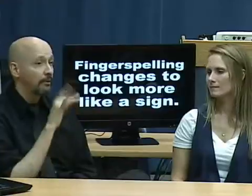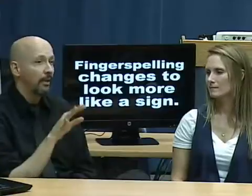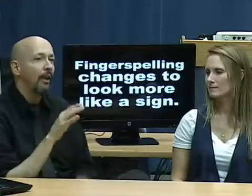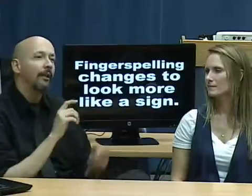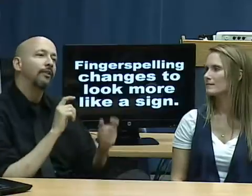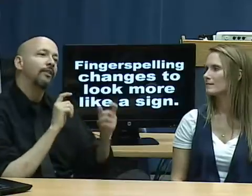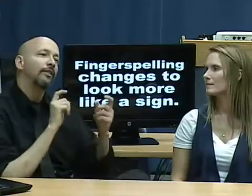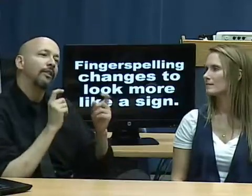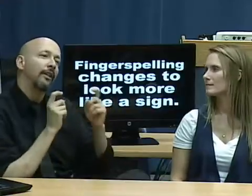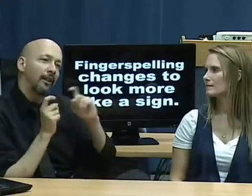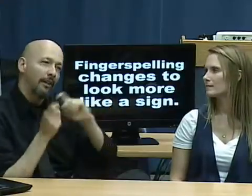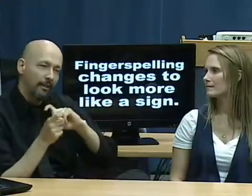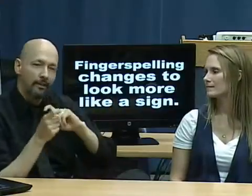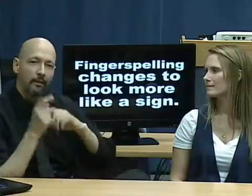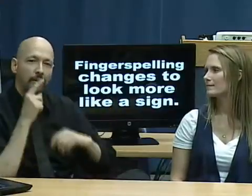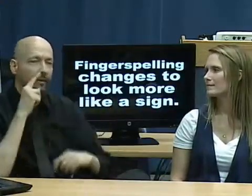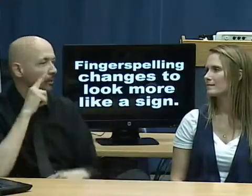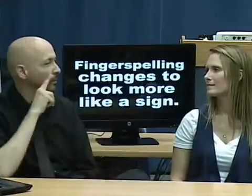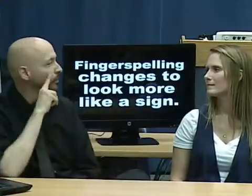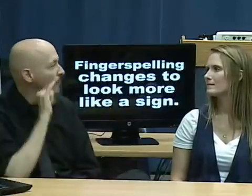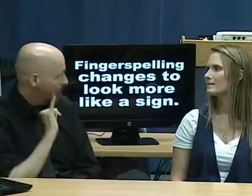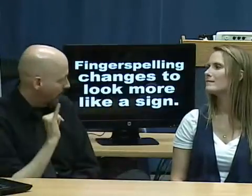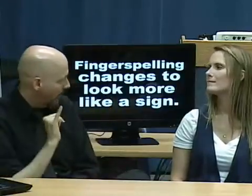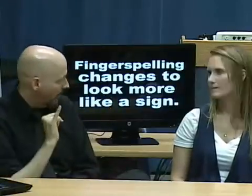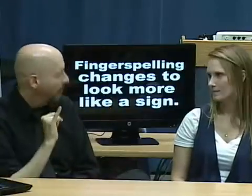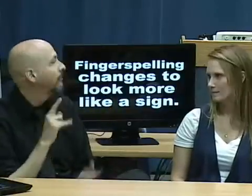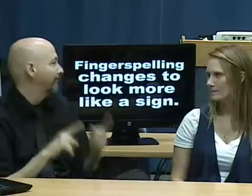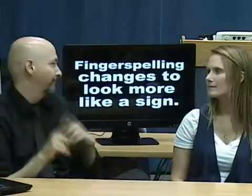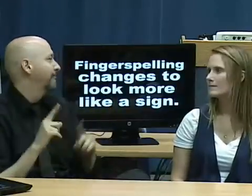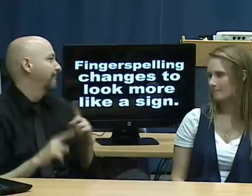Fingerspelling changed to look like a sign.